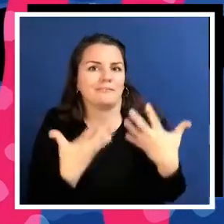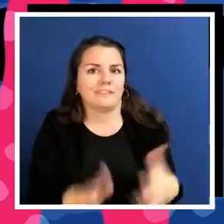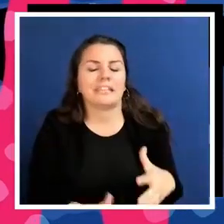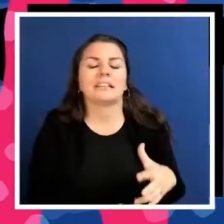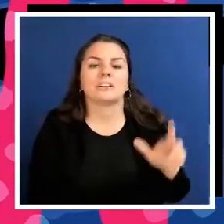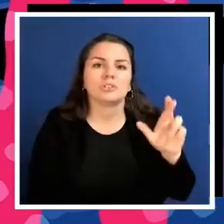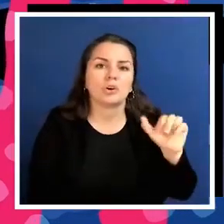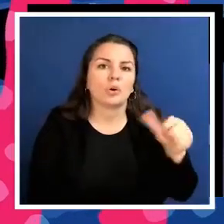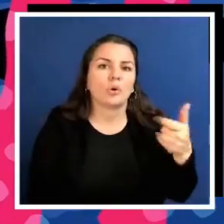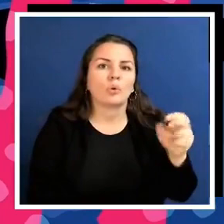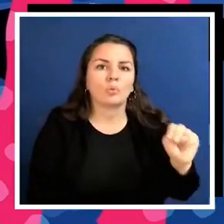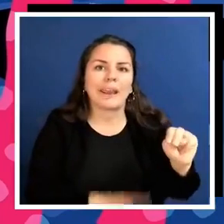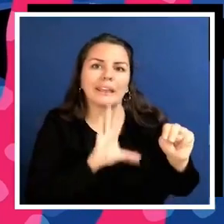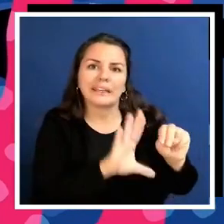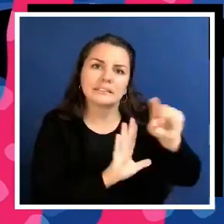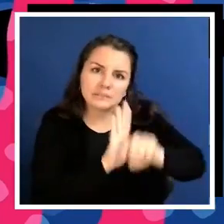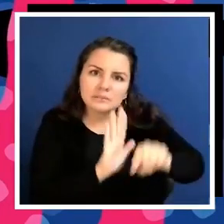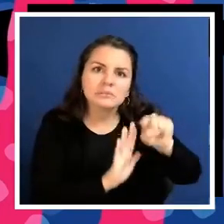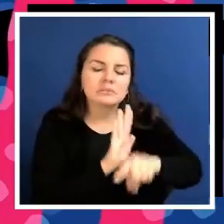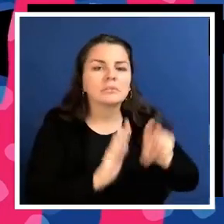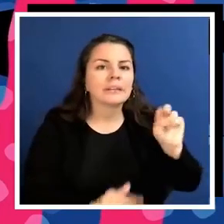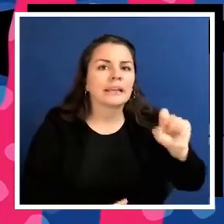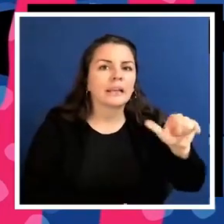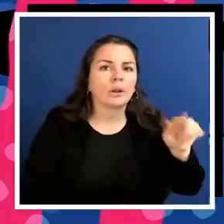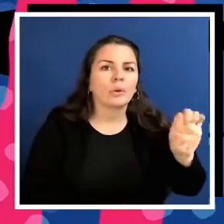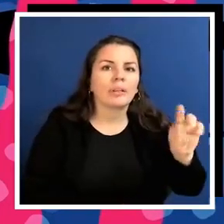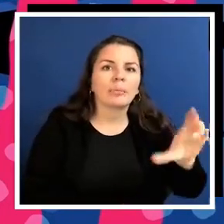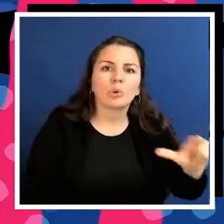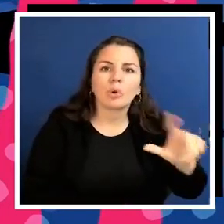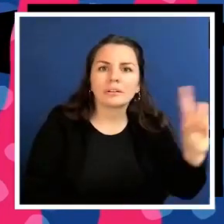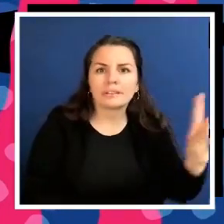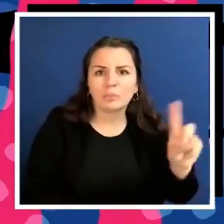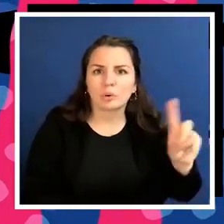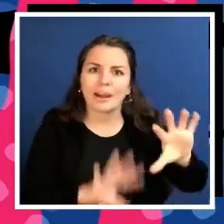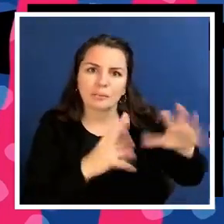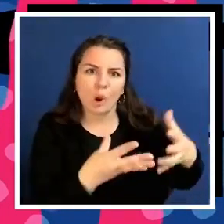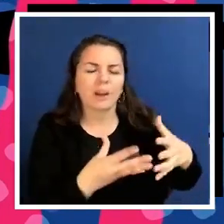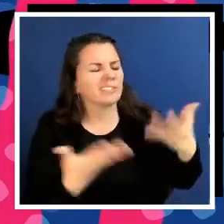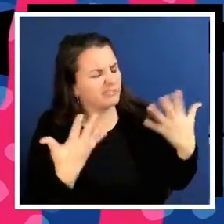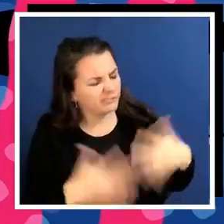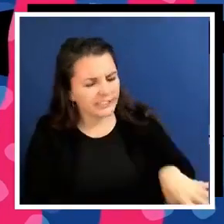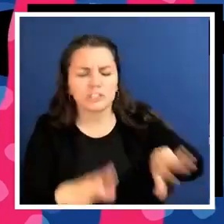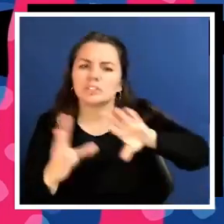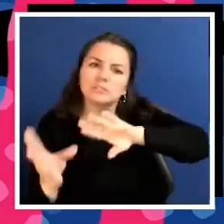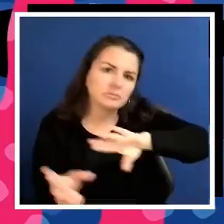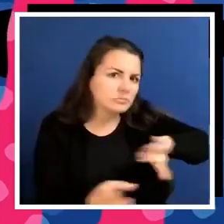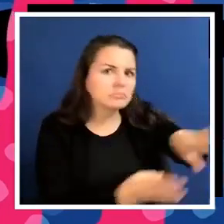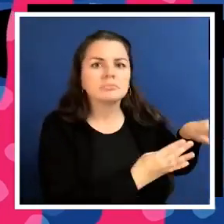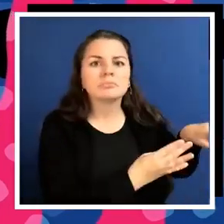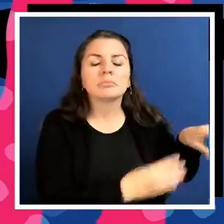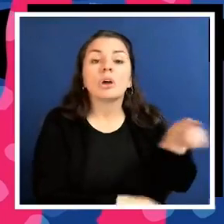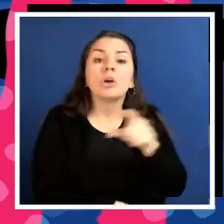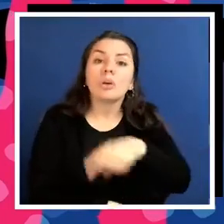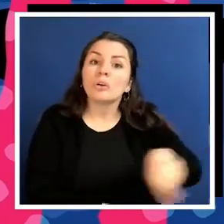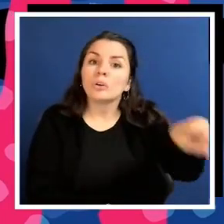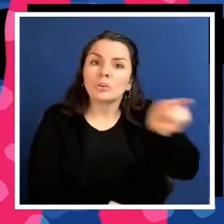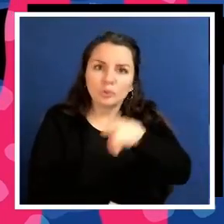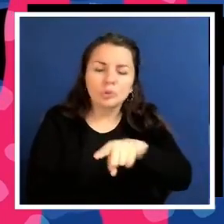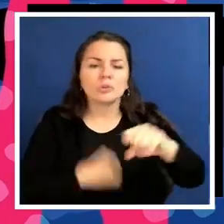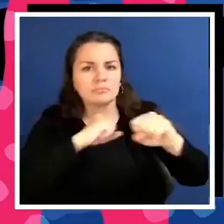THAT FAMILIES NEED.